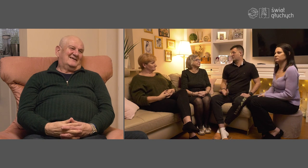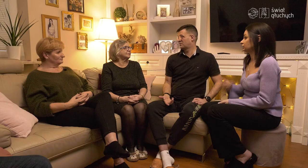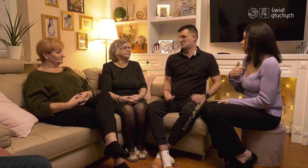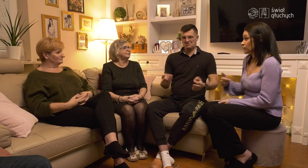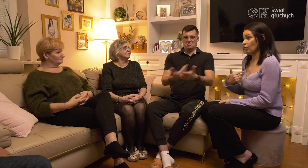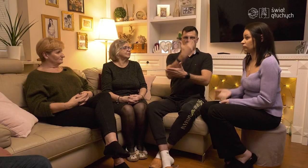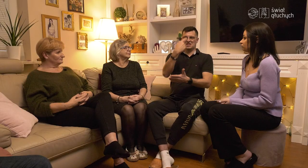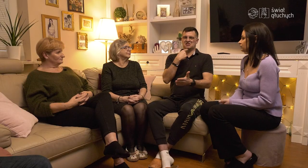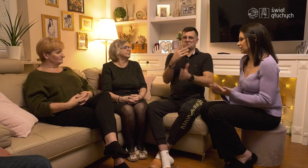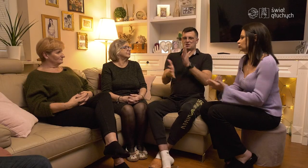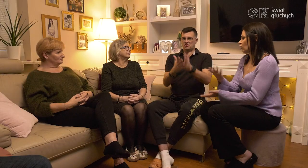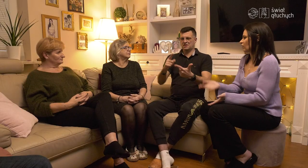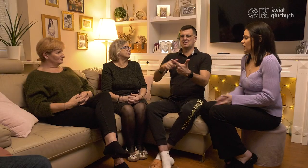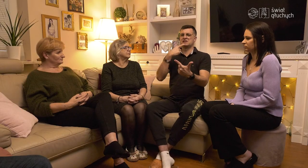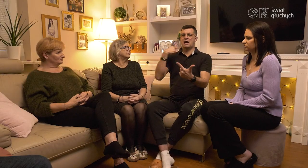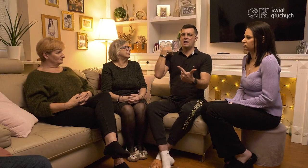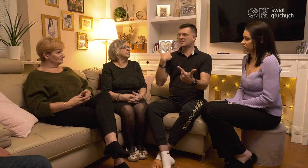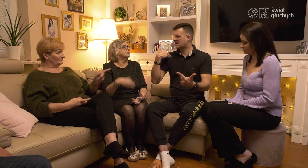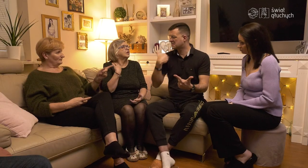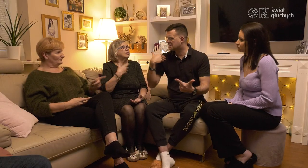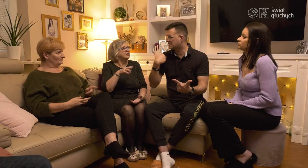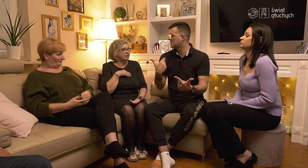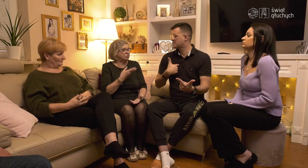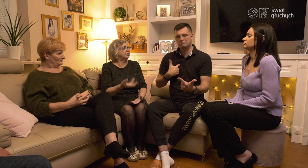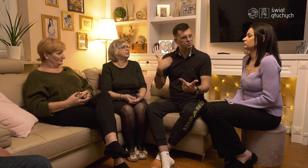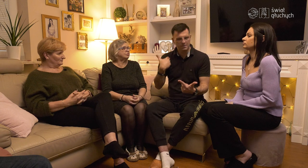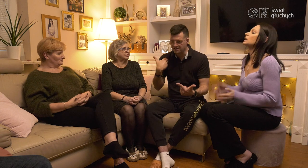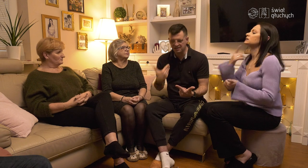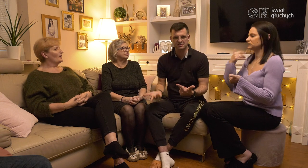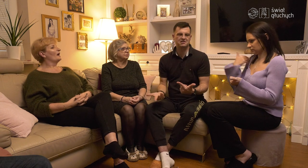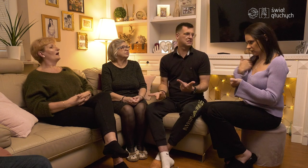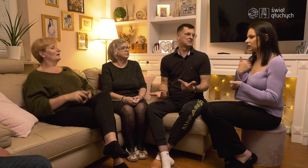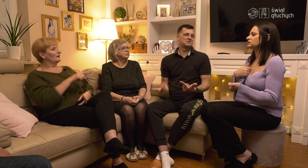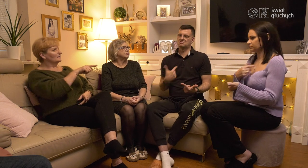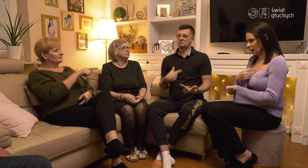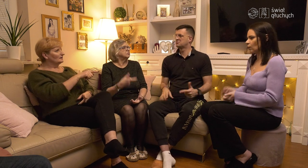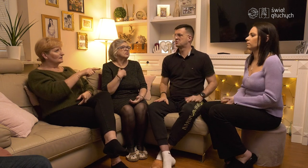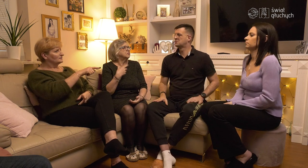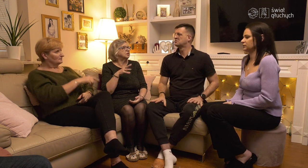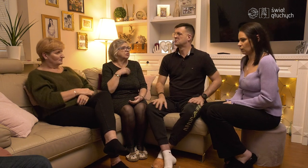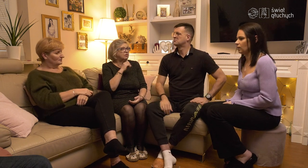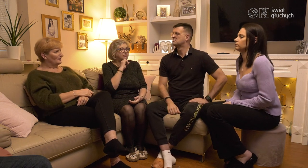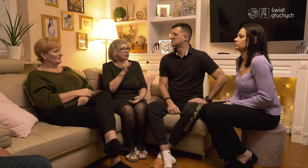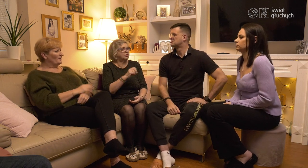And now they have Sign Language, English, I didn't have that. [Monika]: I had English.